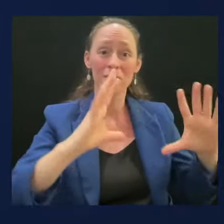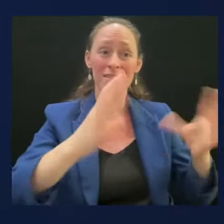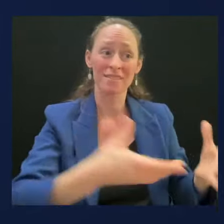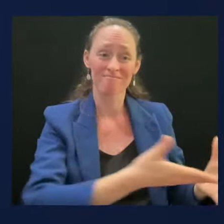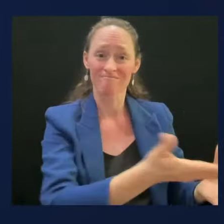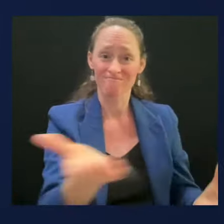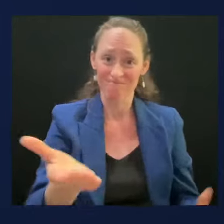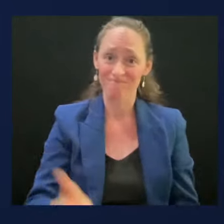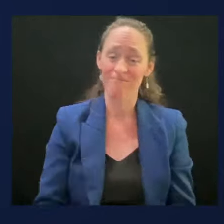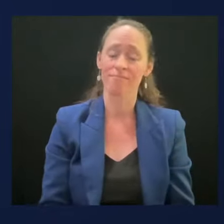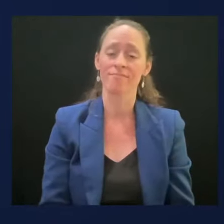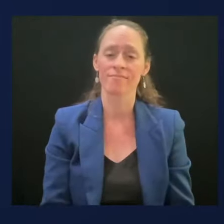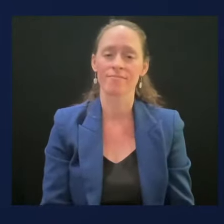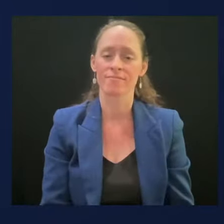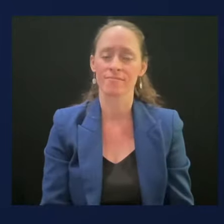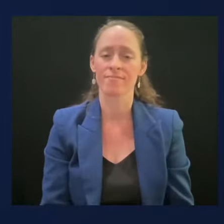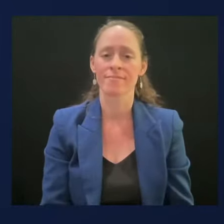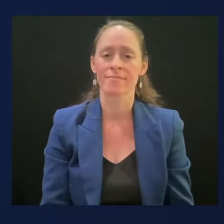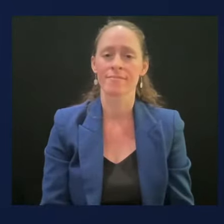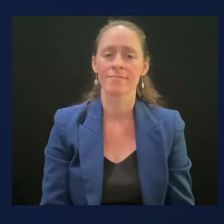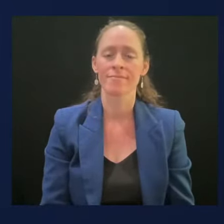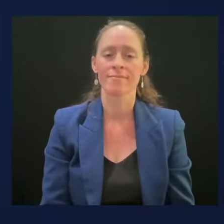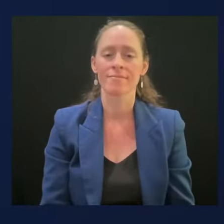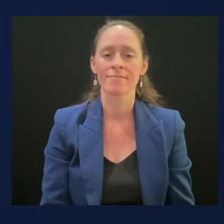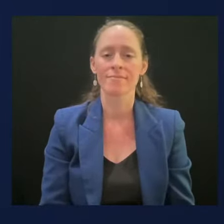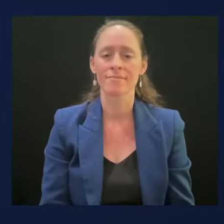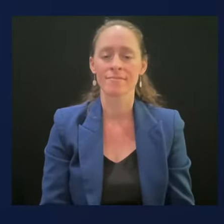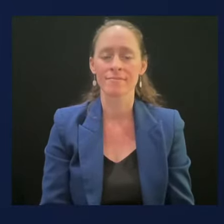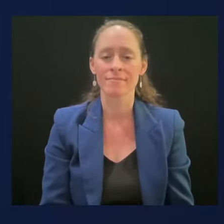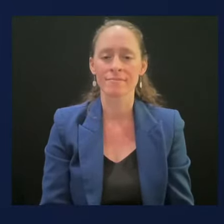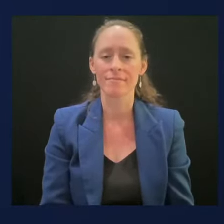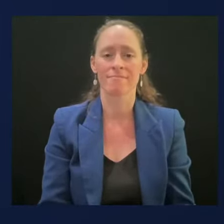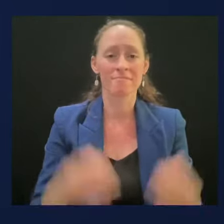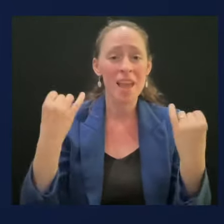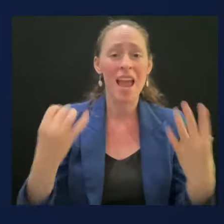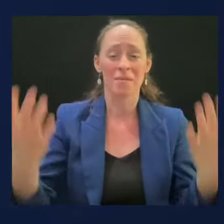unaccounted for, I know how painful it can be,